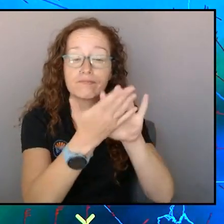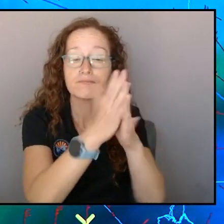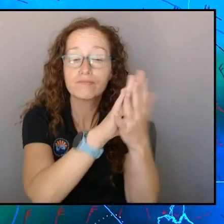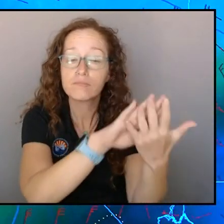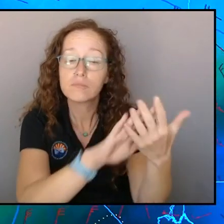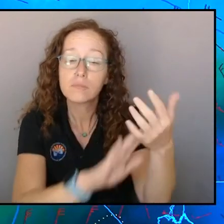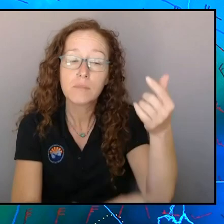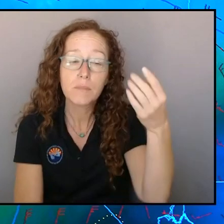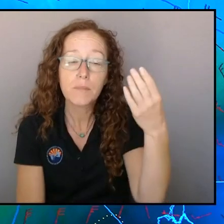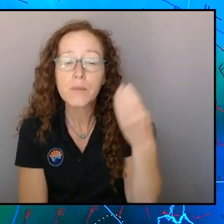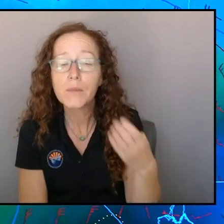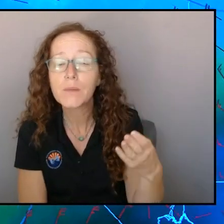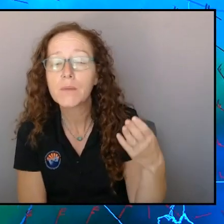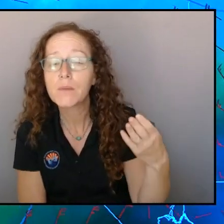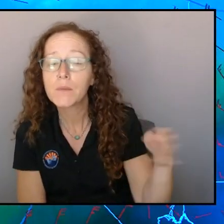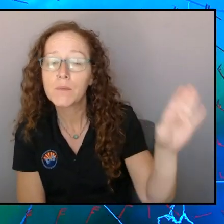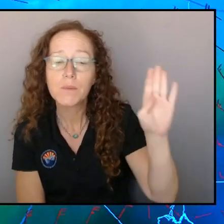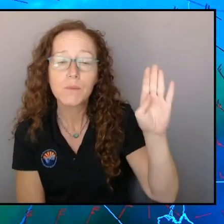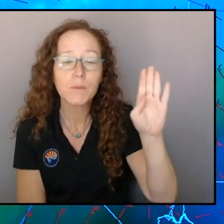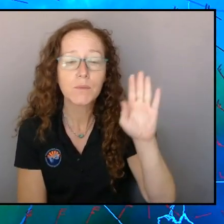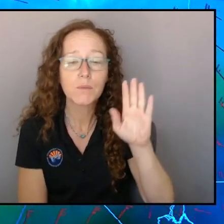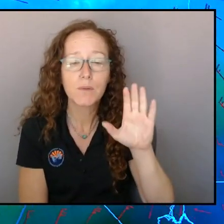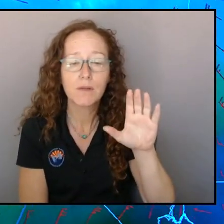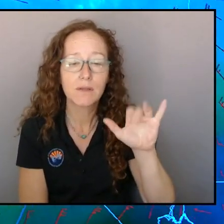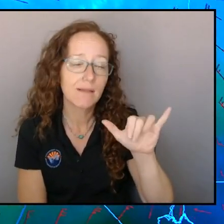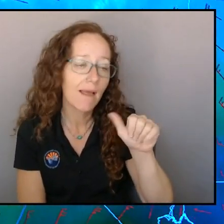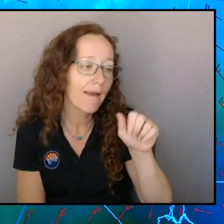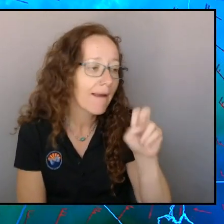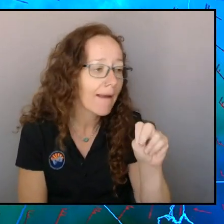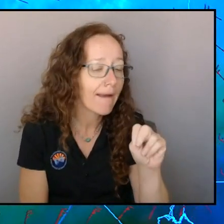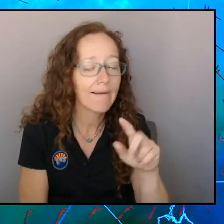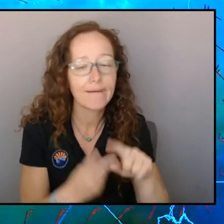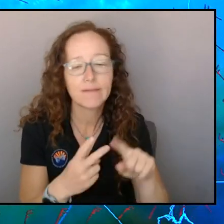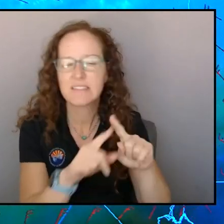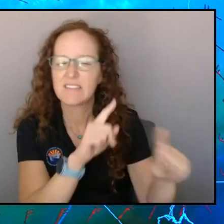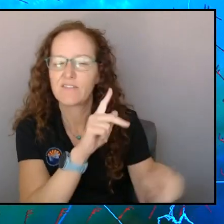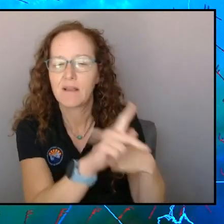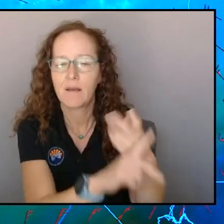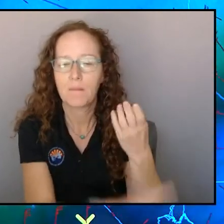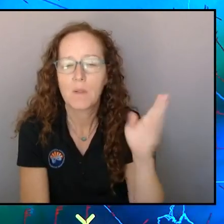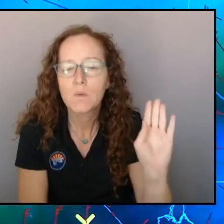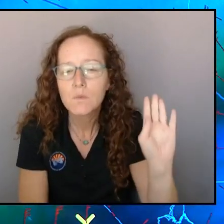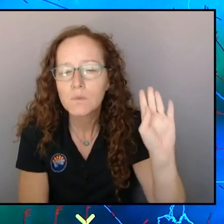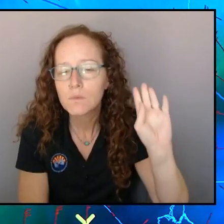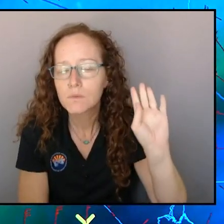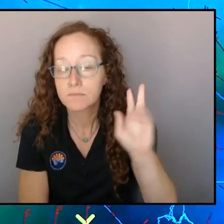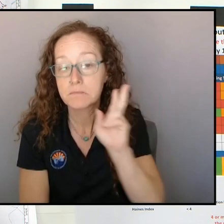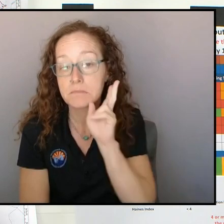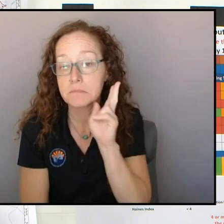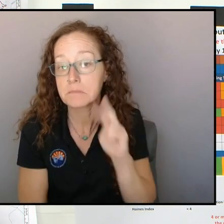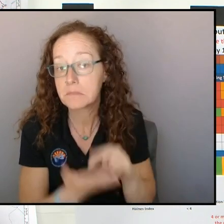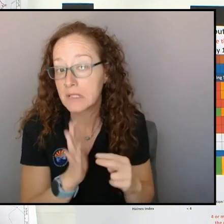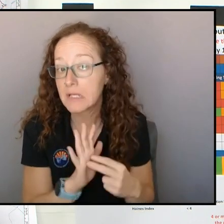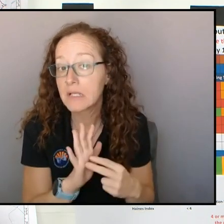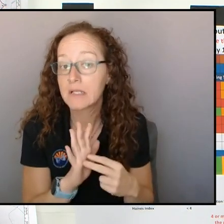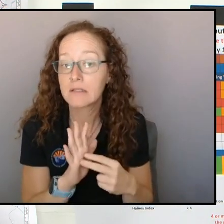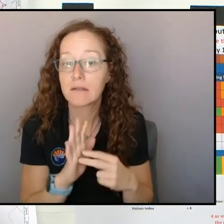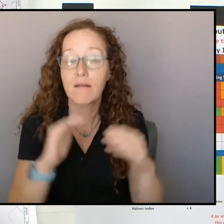sort of persuasion. So these blues are going to kind of suggest that we're seeing water vapor at other levels and that